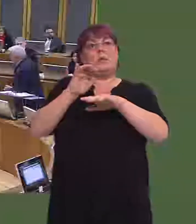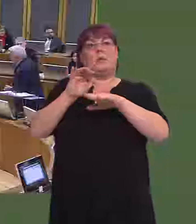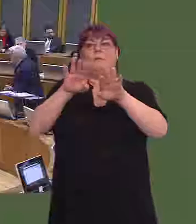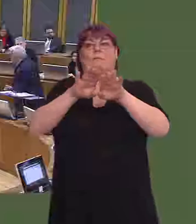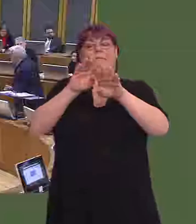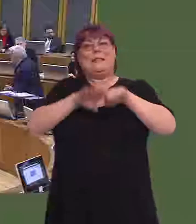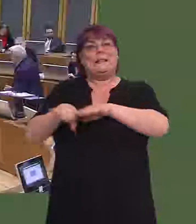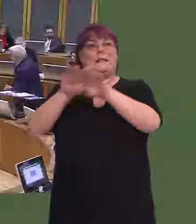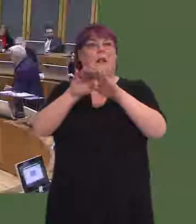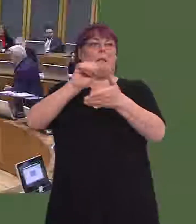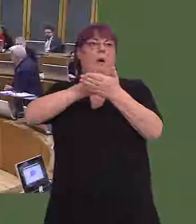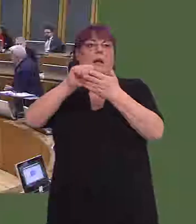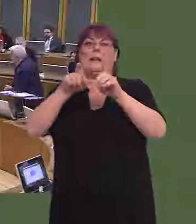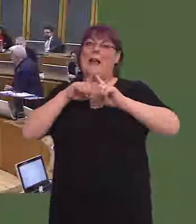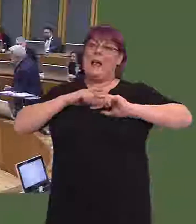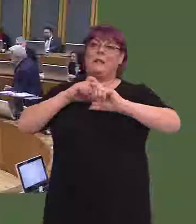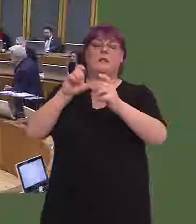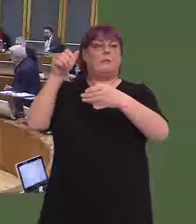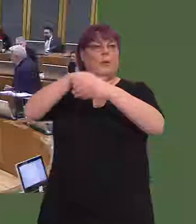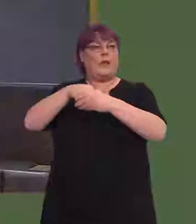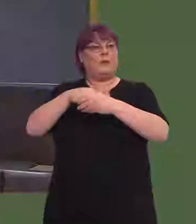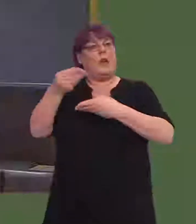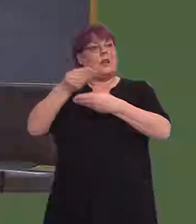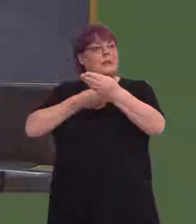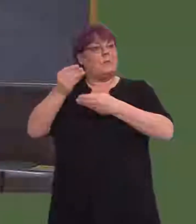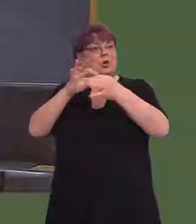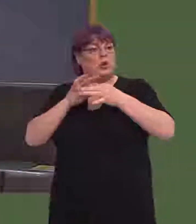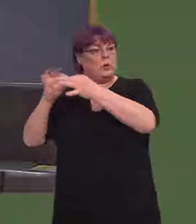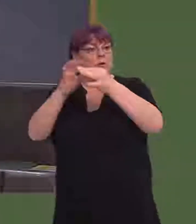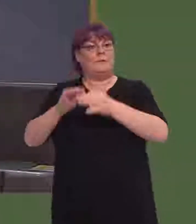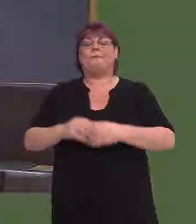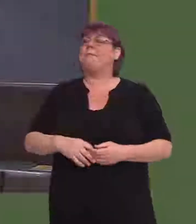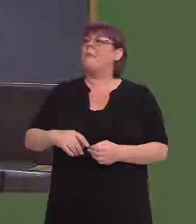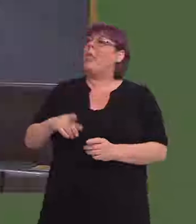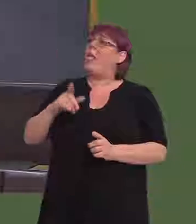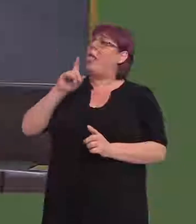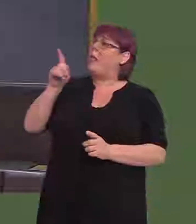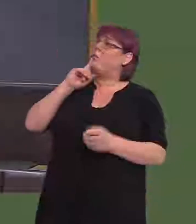stay in the customs union. Leanne Wood AM: But First Minister, that was a specific recommendationóa call for action